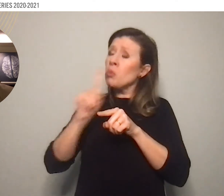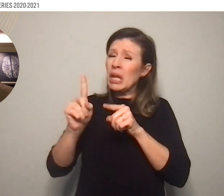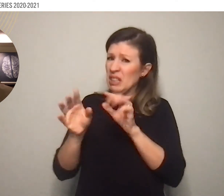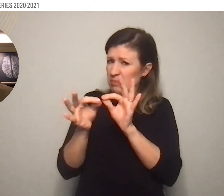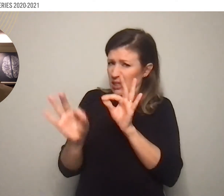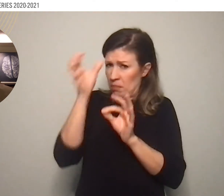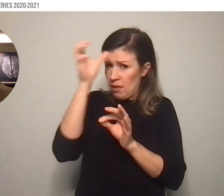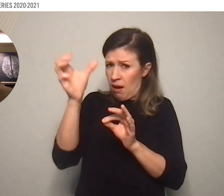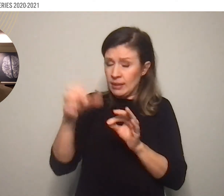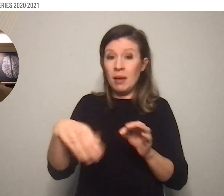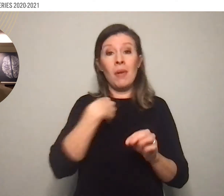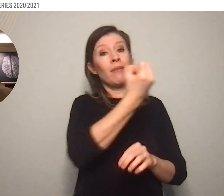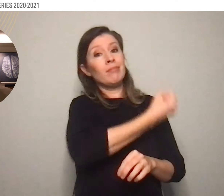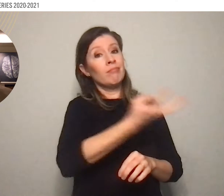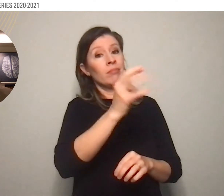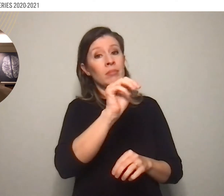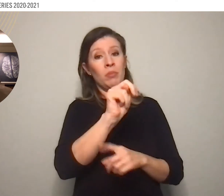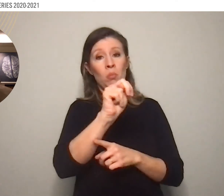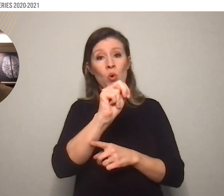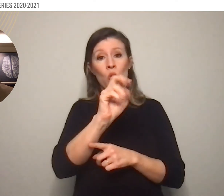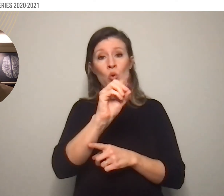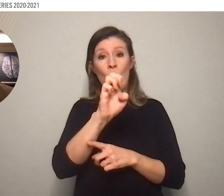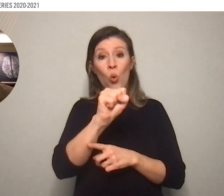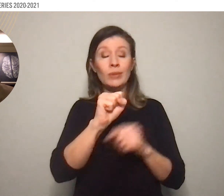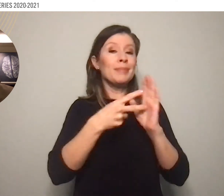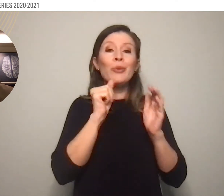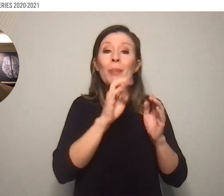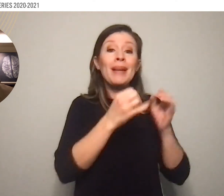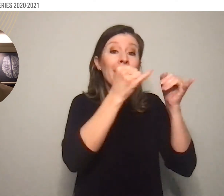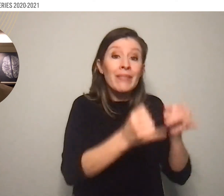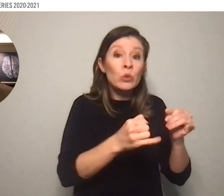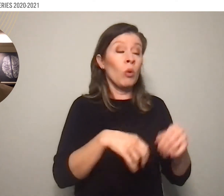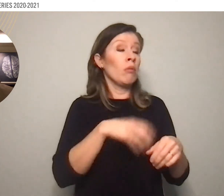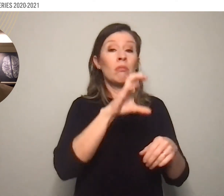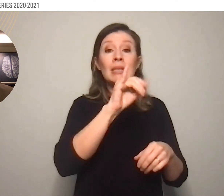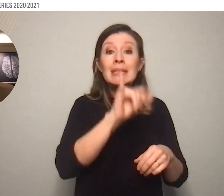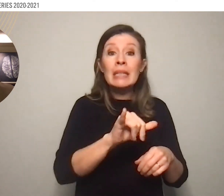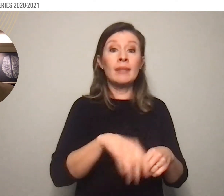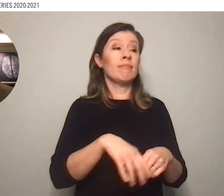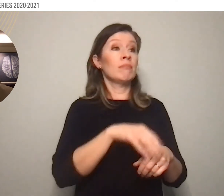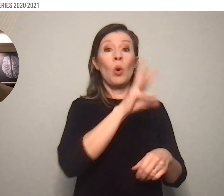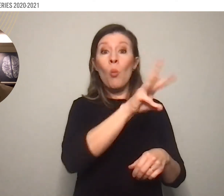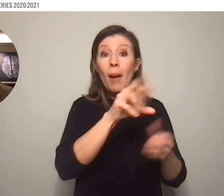You take a collection of nodes, and nodes can be anything from people, to cities, to web pages and